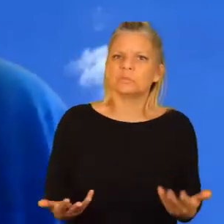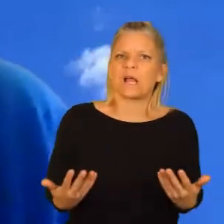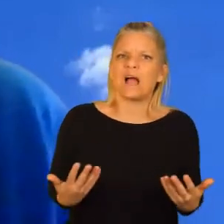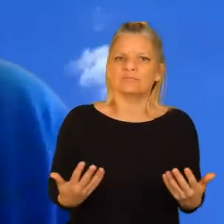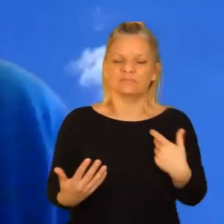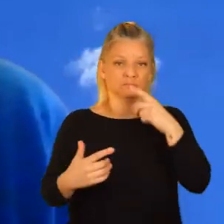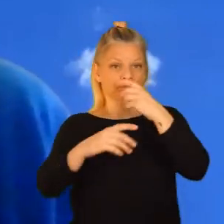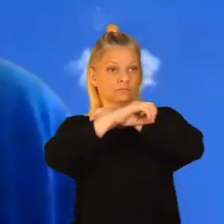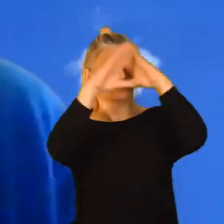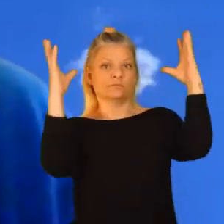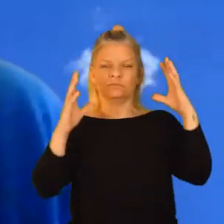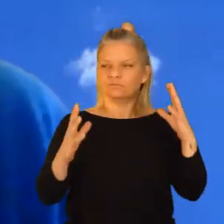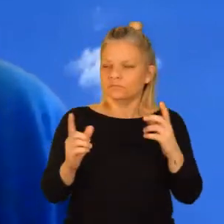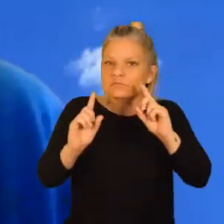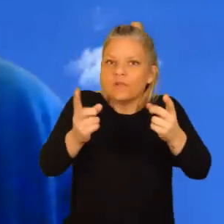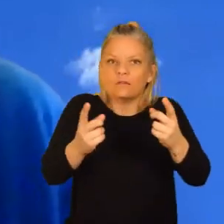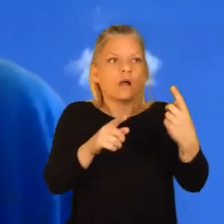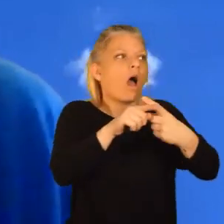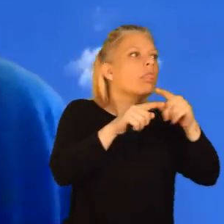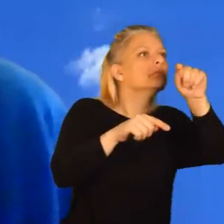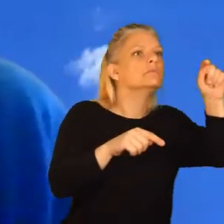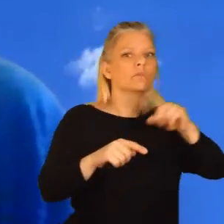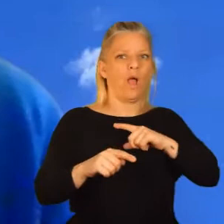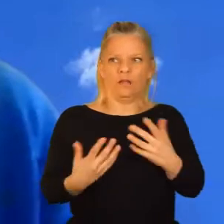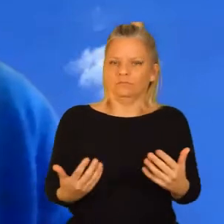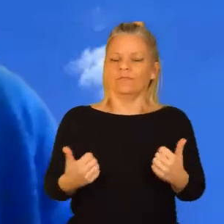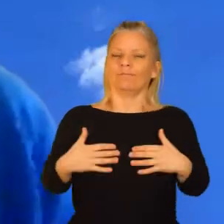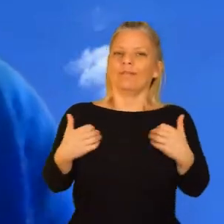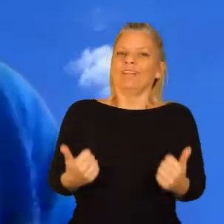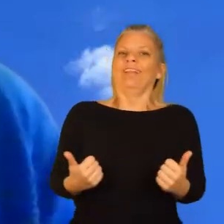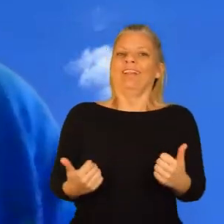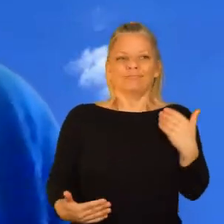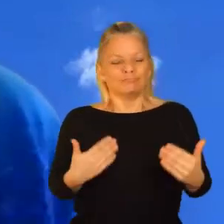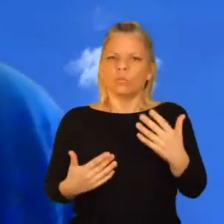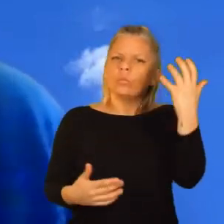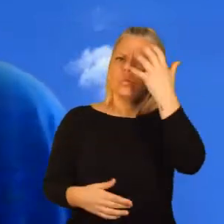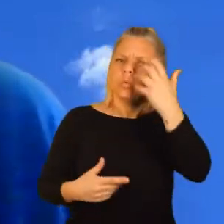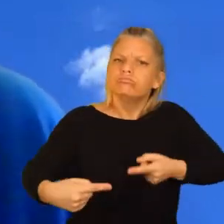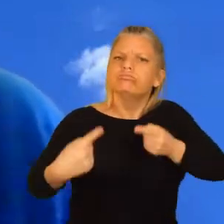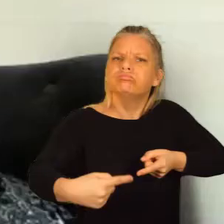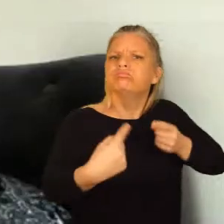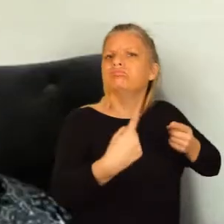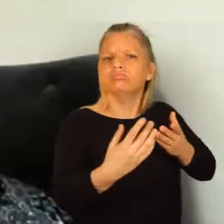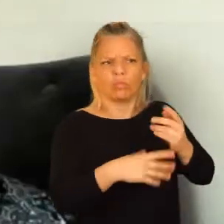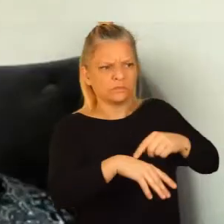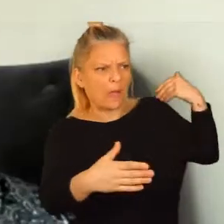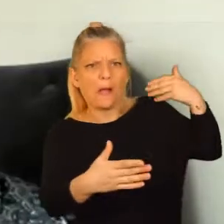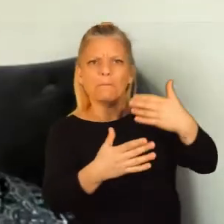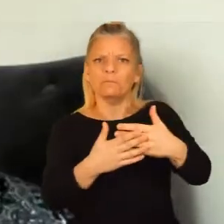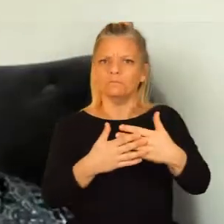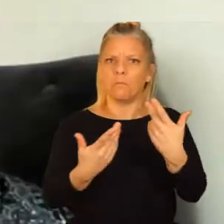um through choices and opportunities I'm doing what I am today. And I can't envision